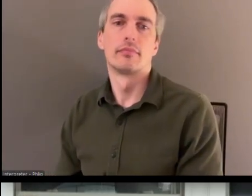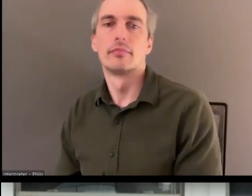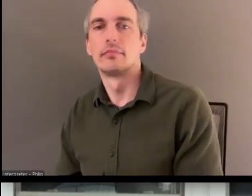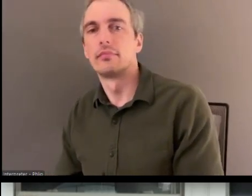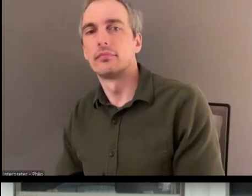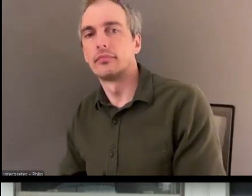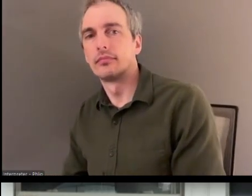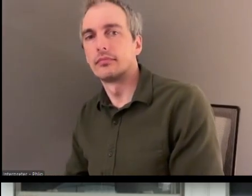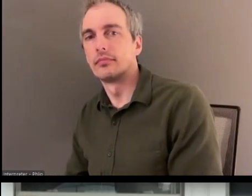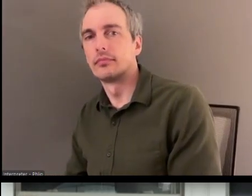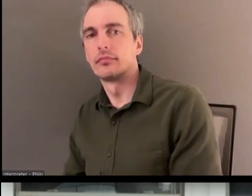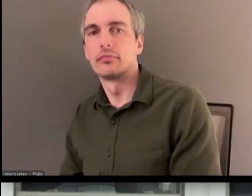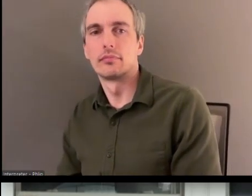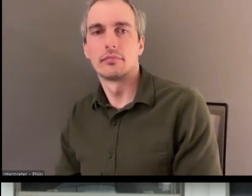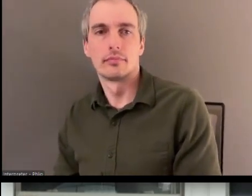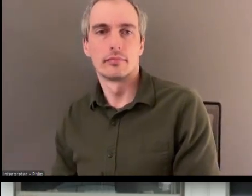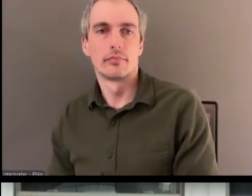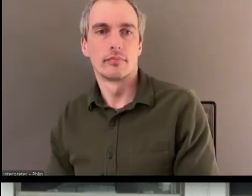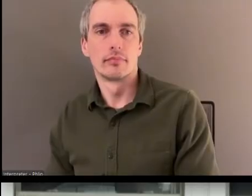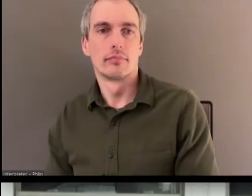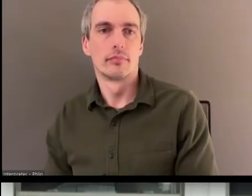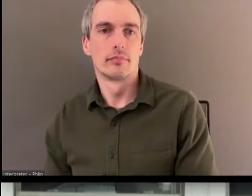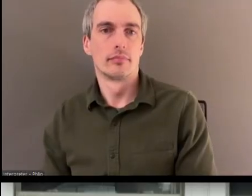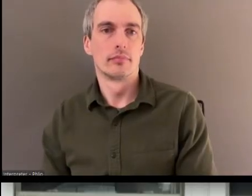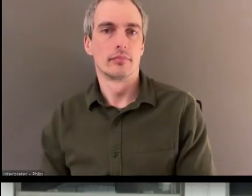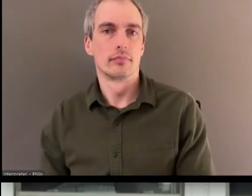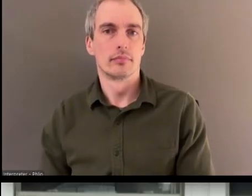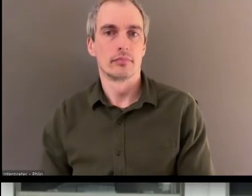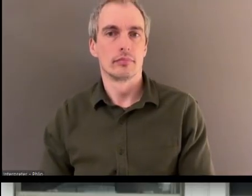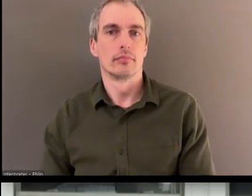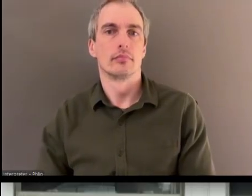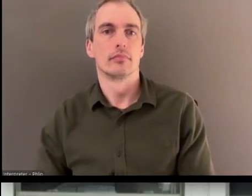How does it do the description? That's a great question.